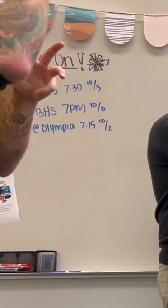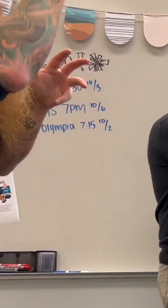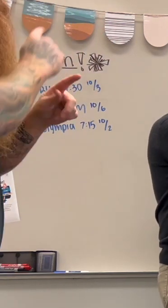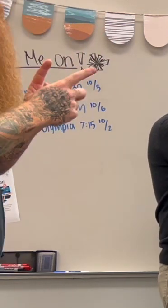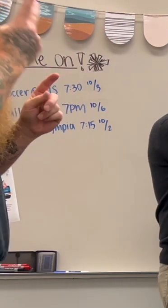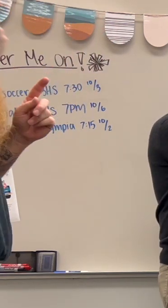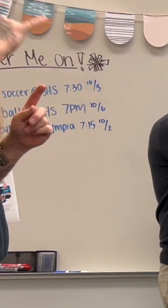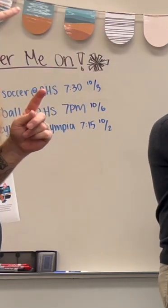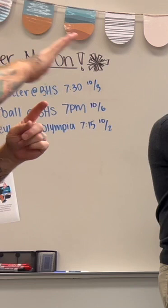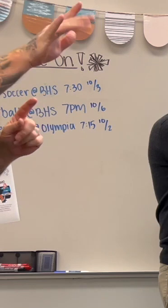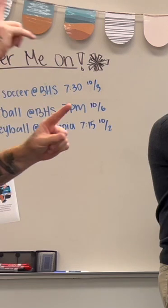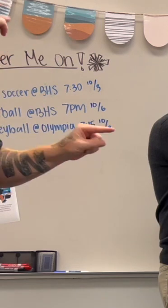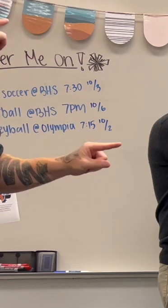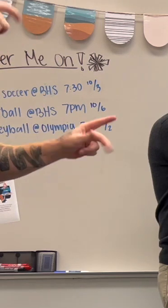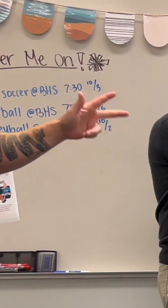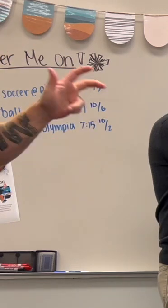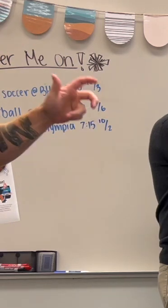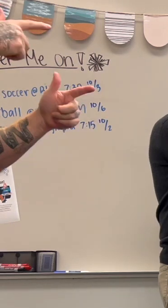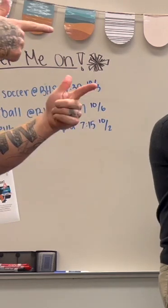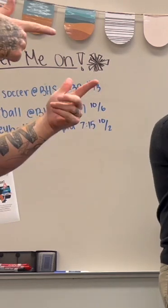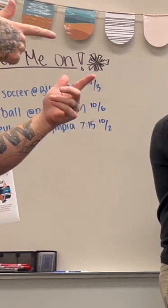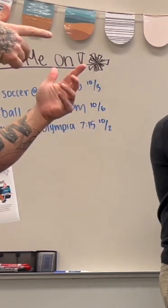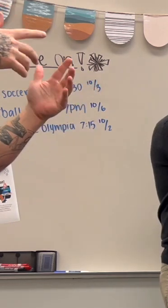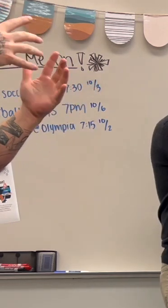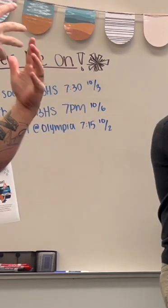the kids are responding to the videos and knowing that it's integrated into canvas